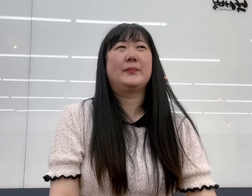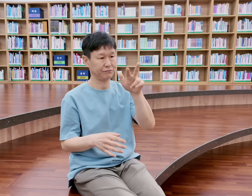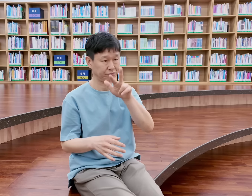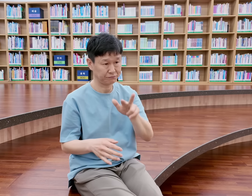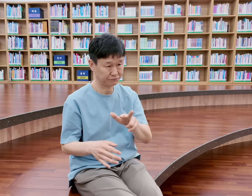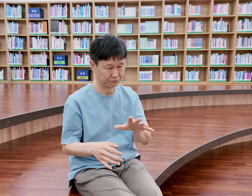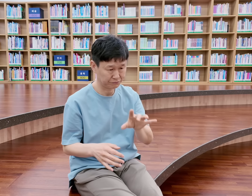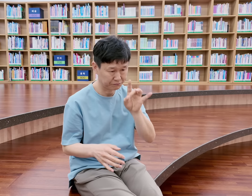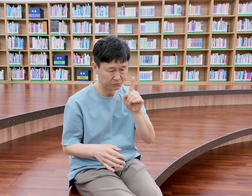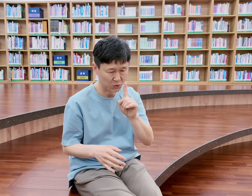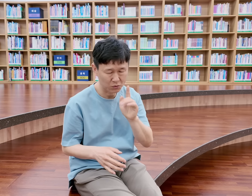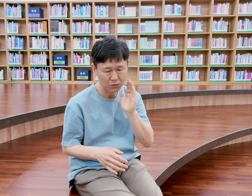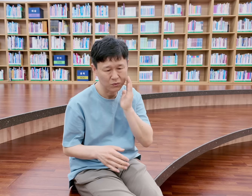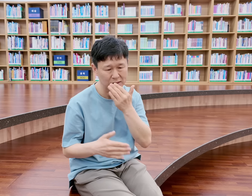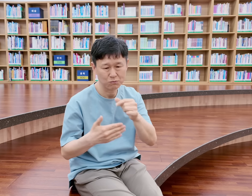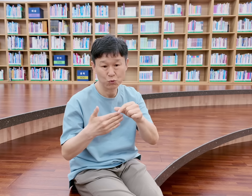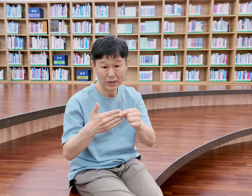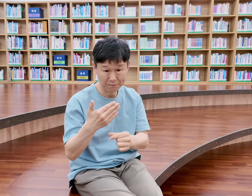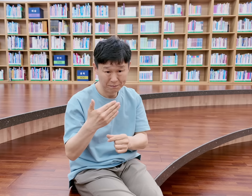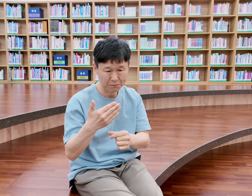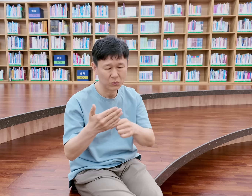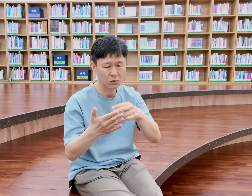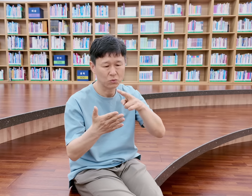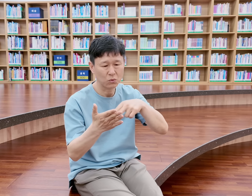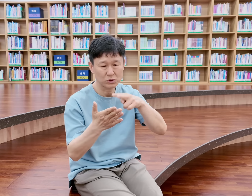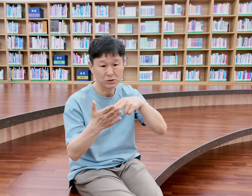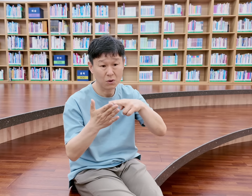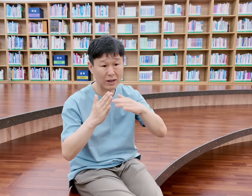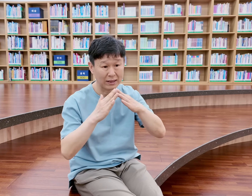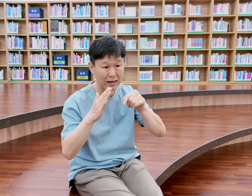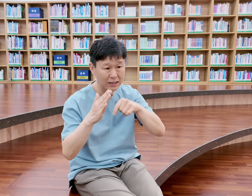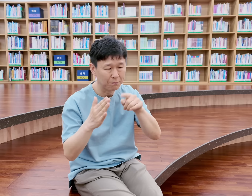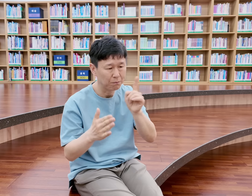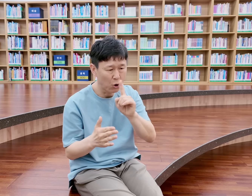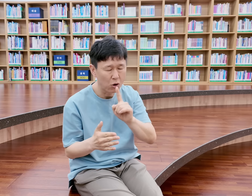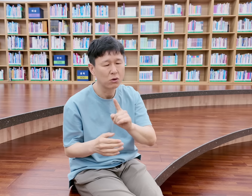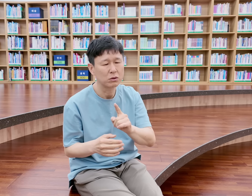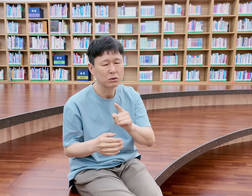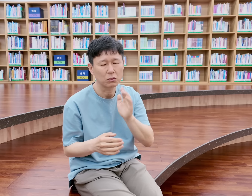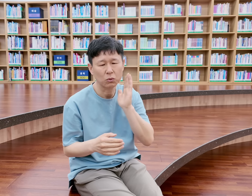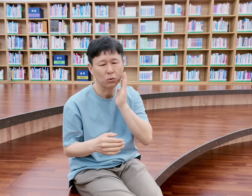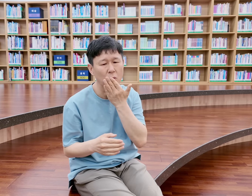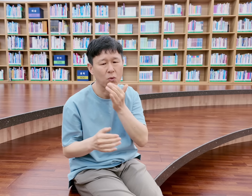This library employs deaf interpreters and